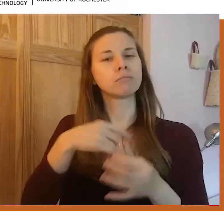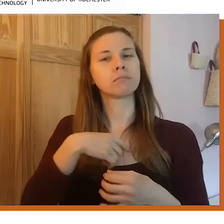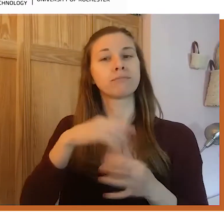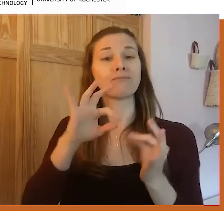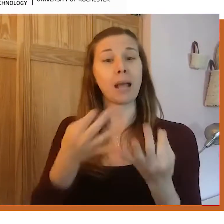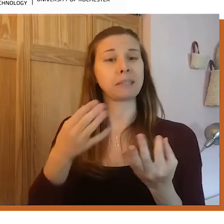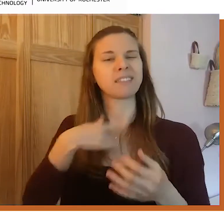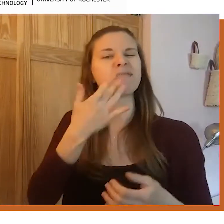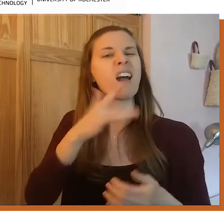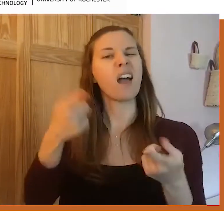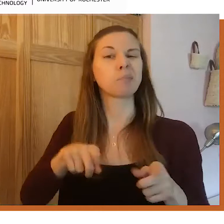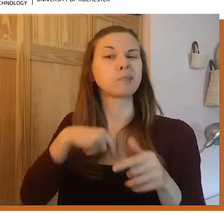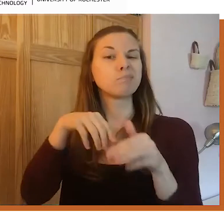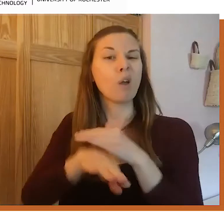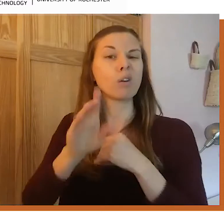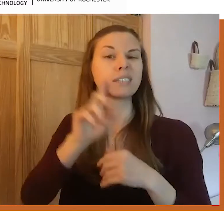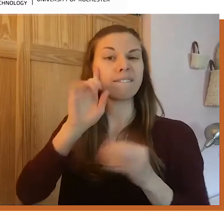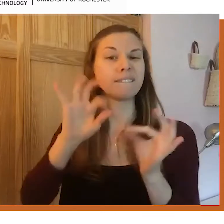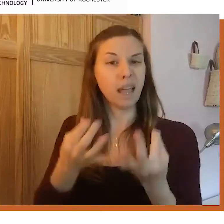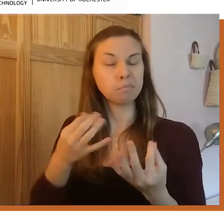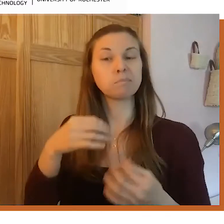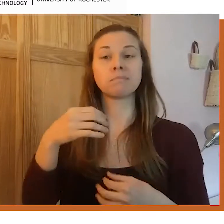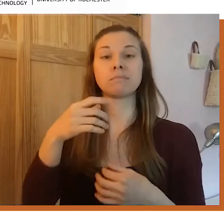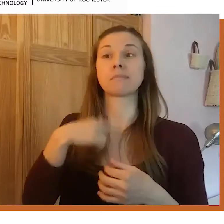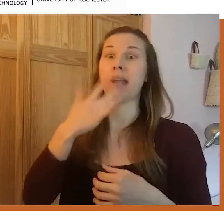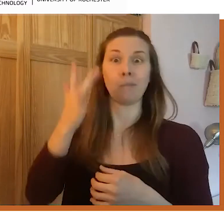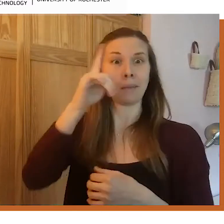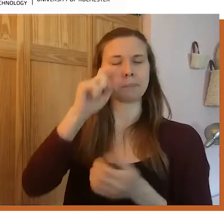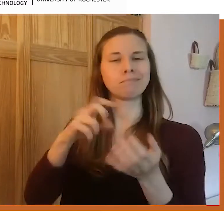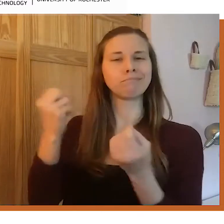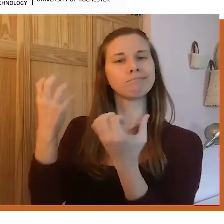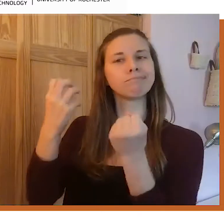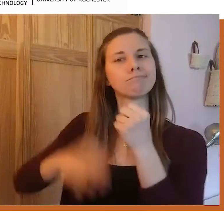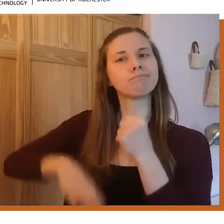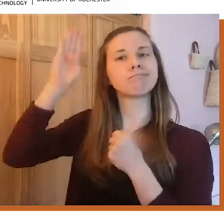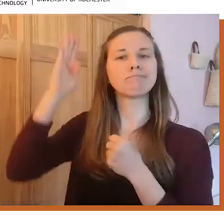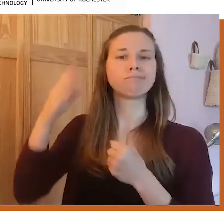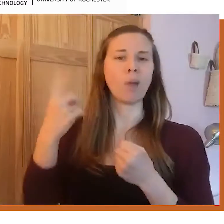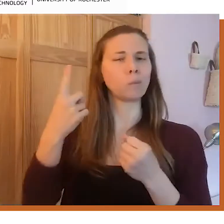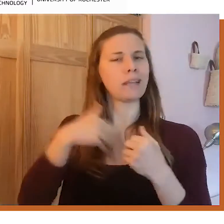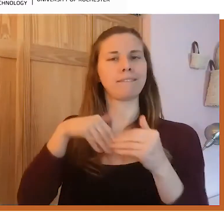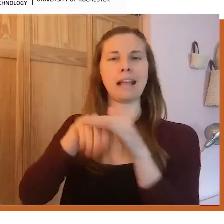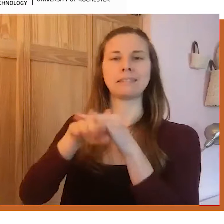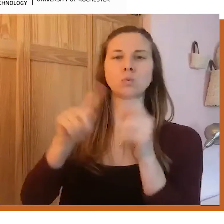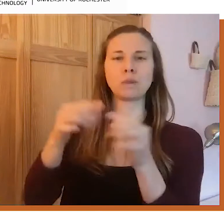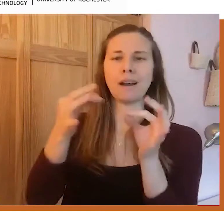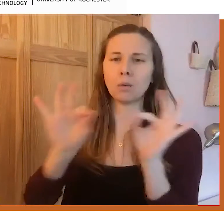I was lucky. I happened to be born into a Deaf family and was exposed to sign language from birth on up.